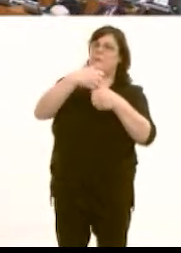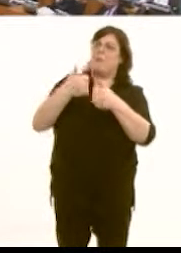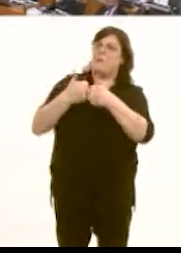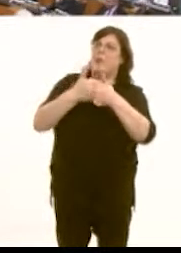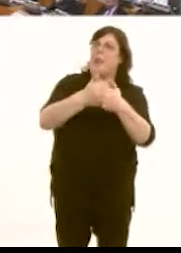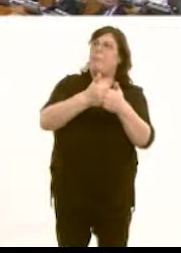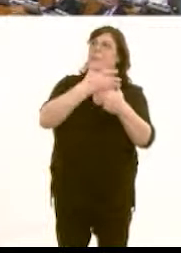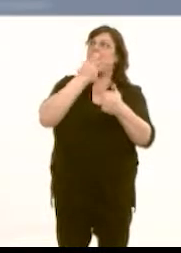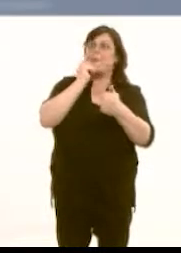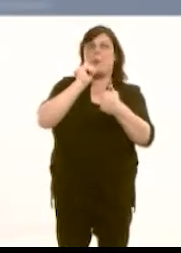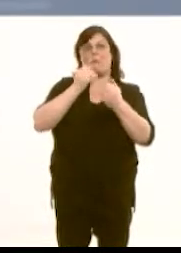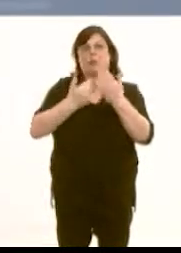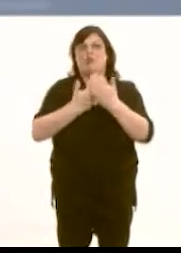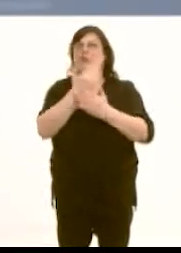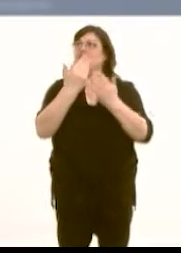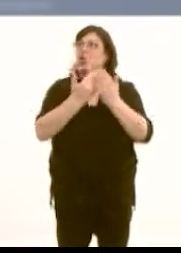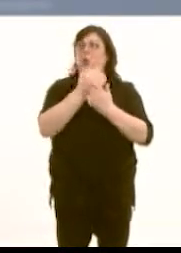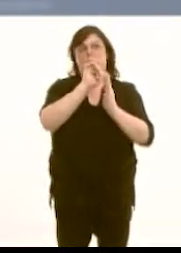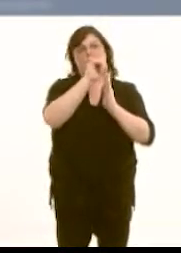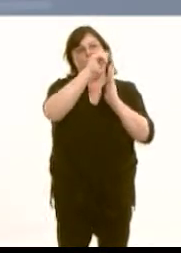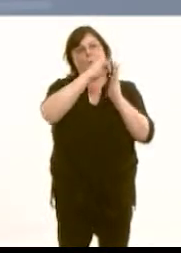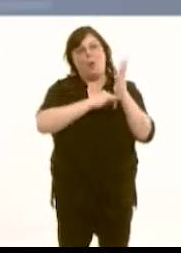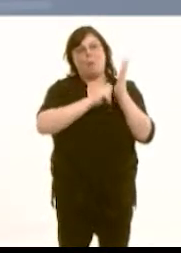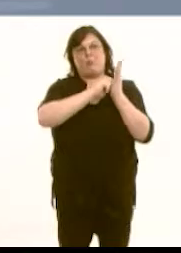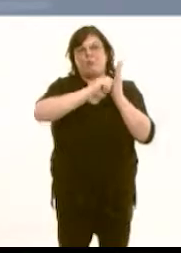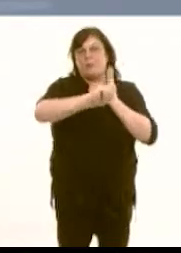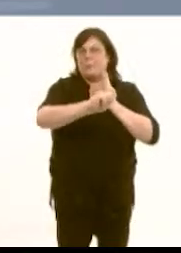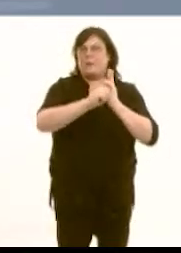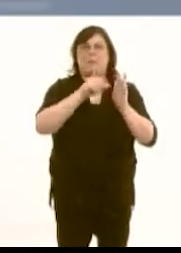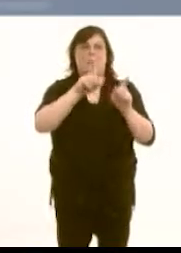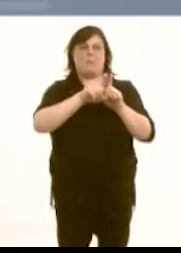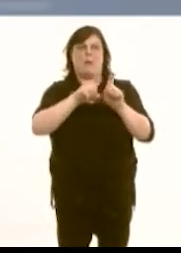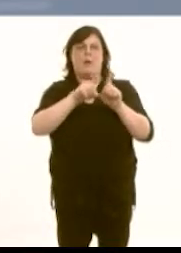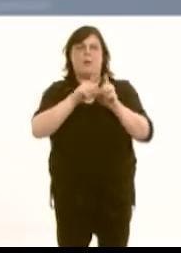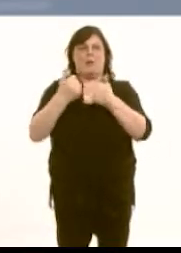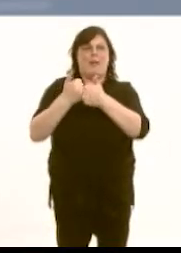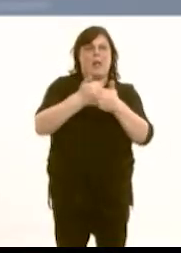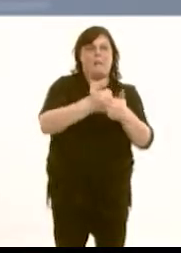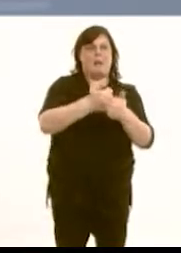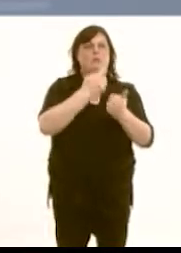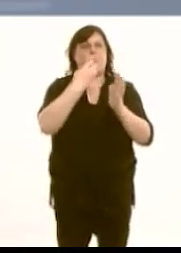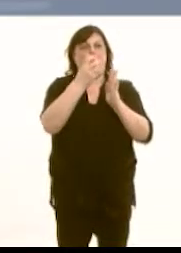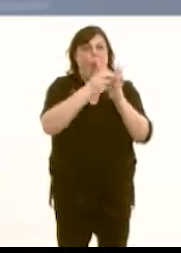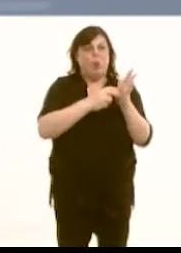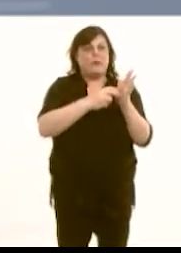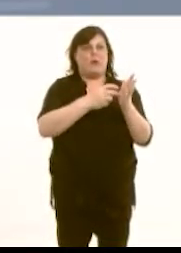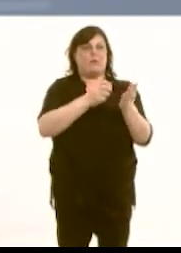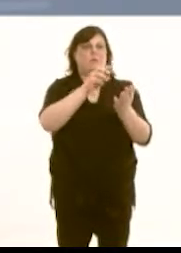of renewing prescriptions for some time, by arranging to reorder, collect, and sometimes deliver drugs to patients.